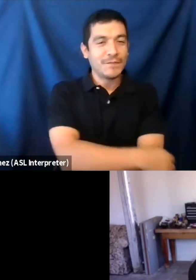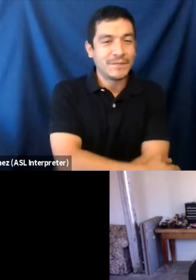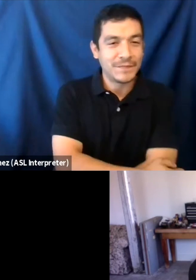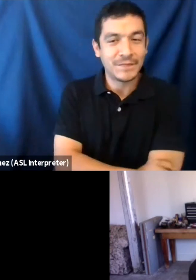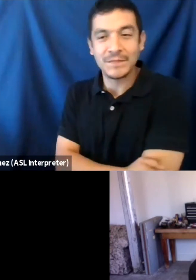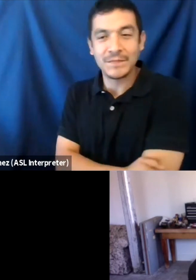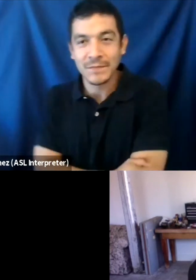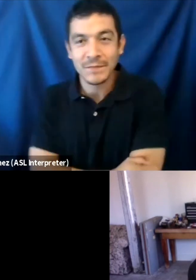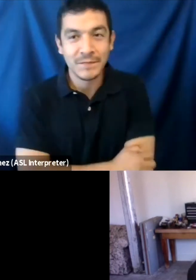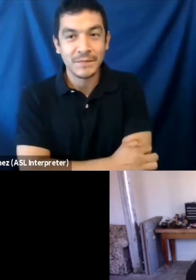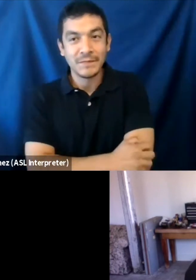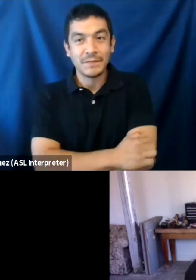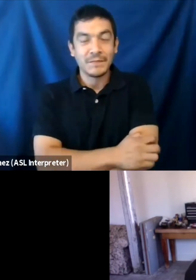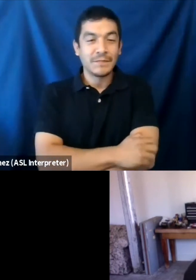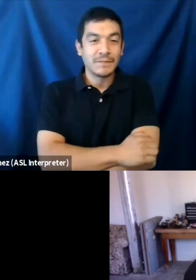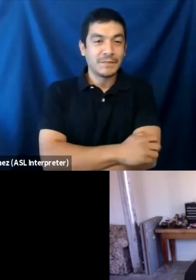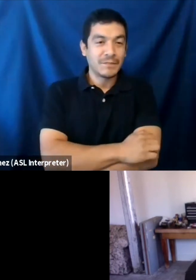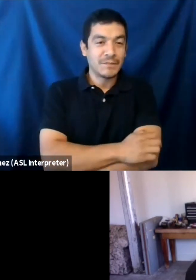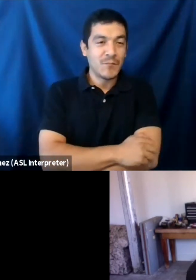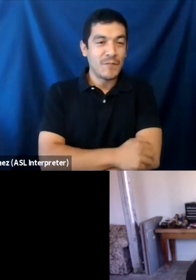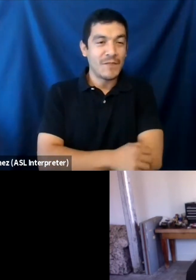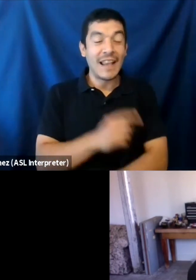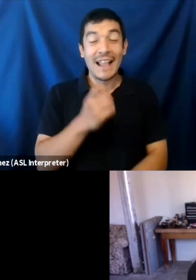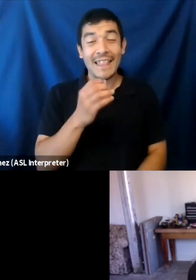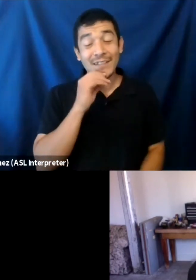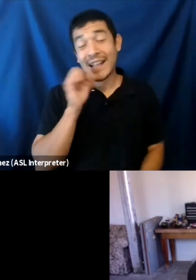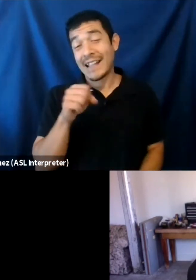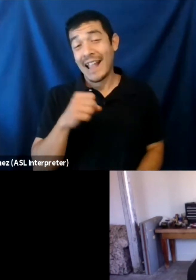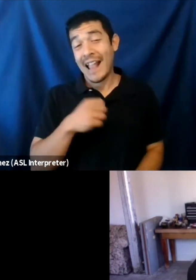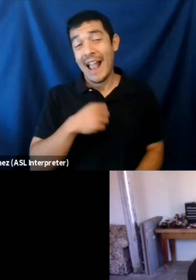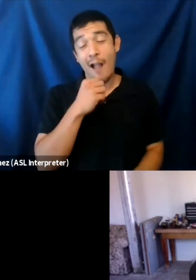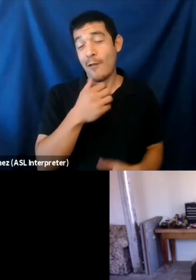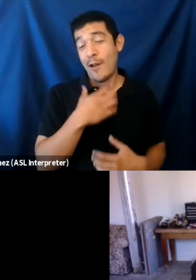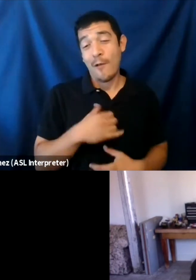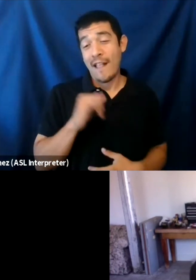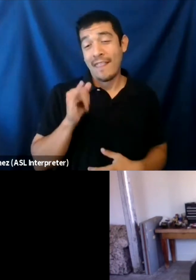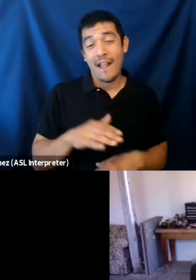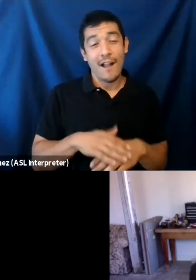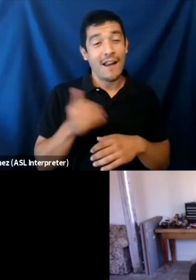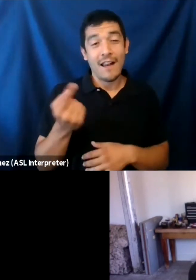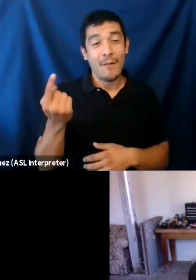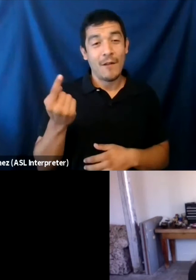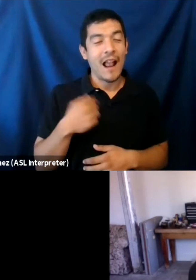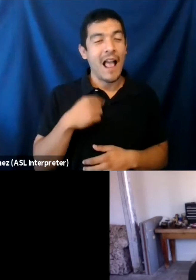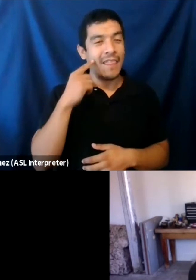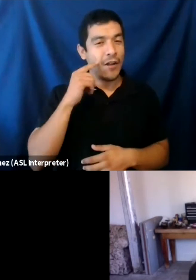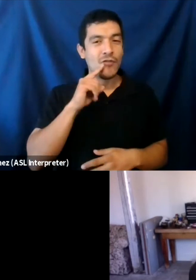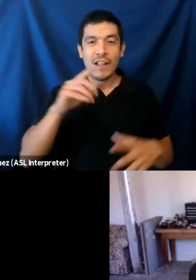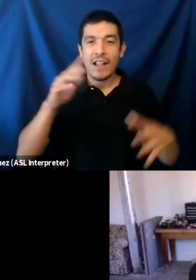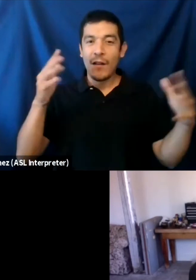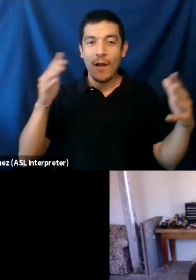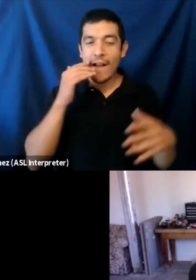Yeah, I wouldn't wish it on anyone. It was really wild, I think for people who aren't familiar,